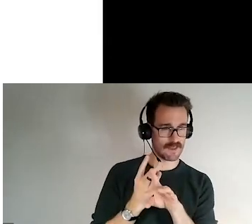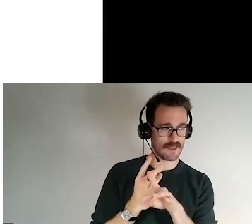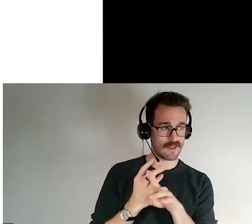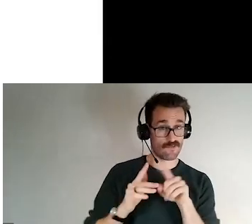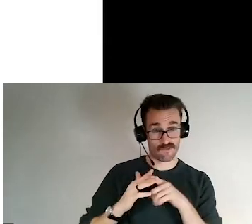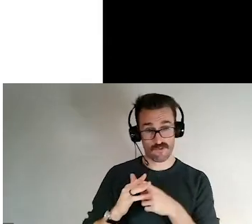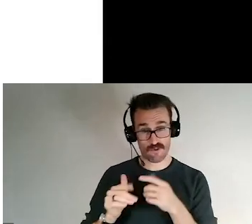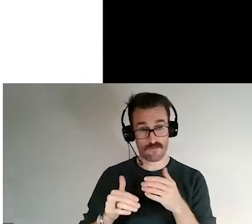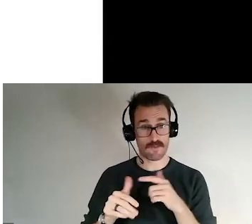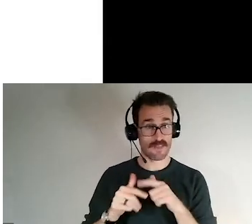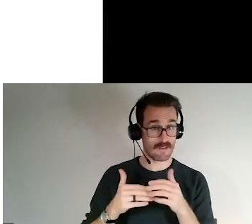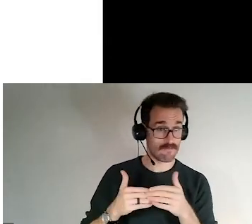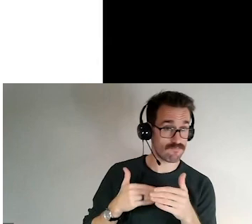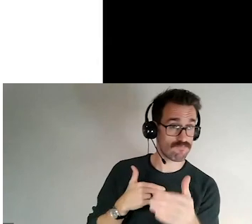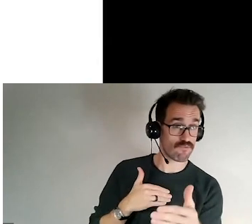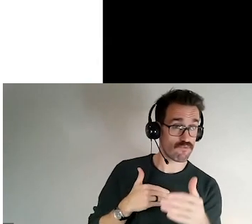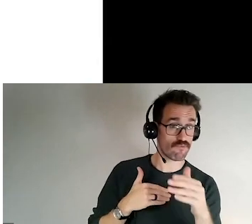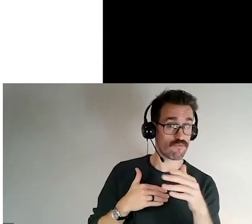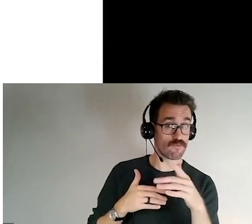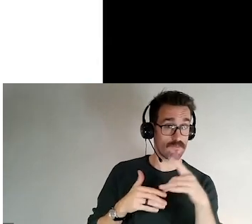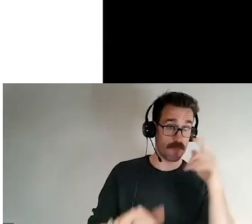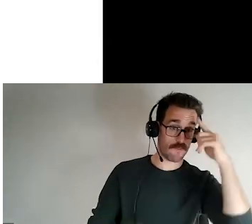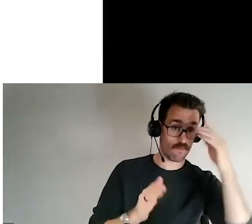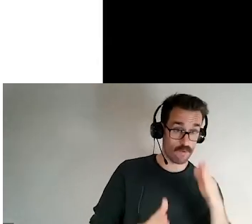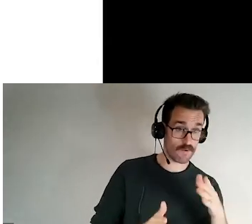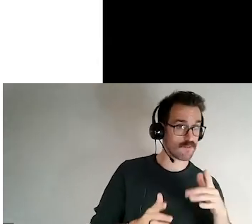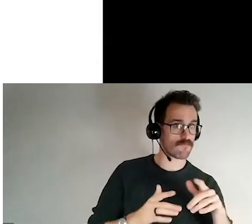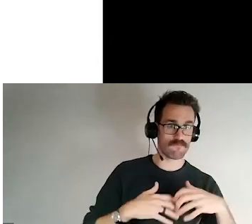or not employers have implemented any of the strategies we've suggested, and whether employees